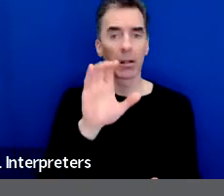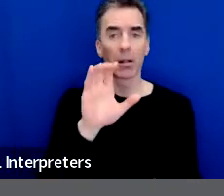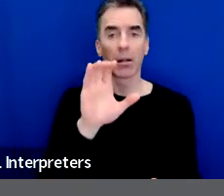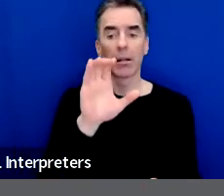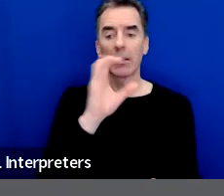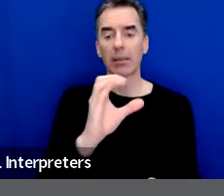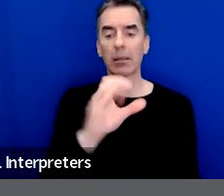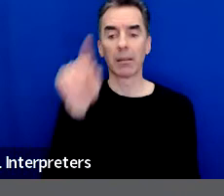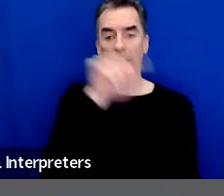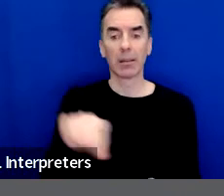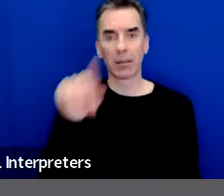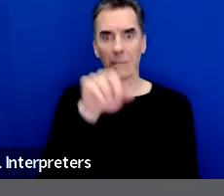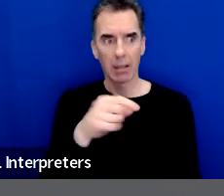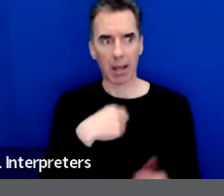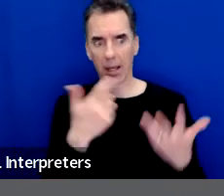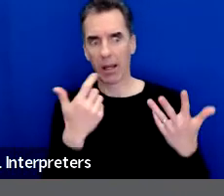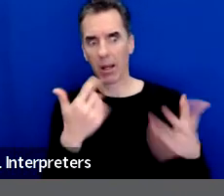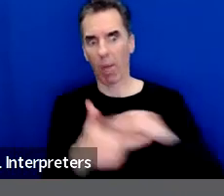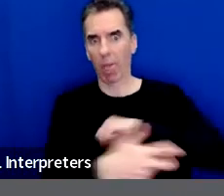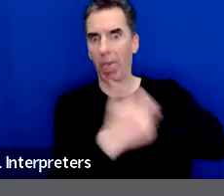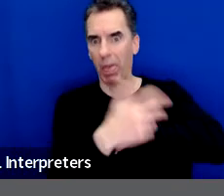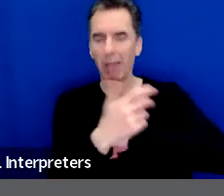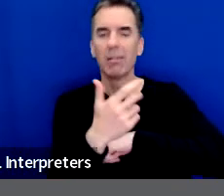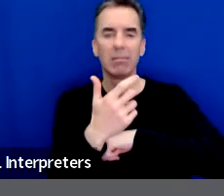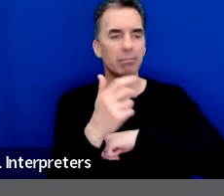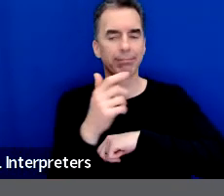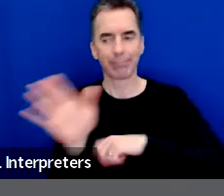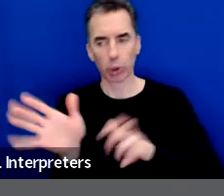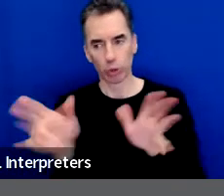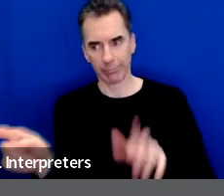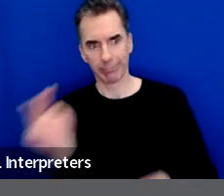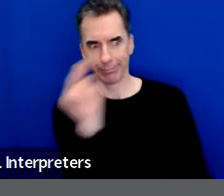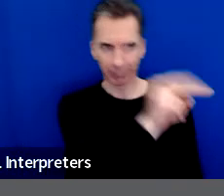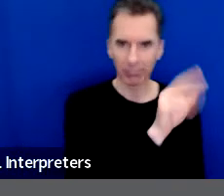But EPSCO and a lot of these databases do give you a page